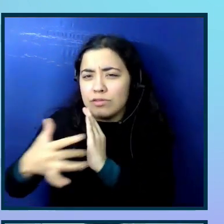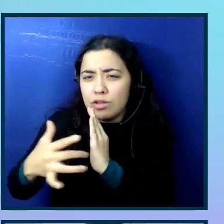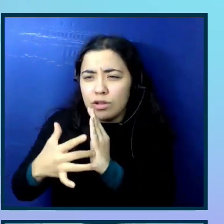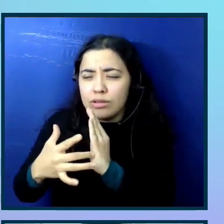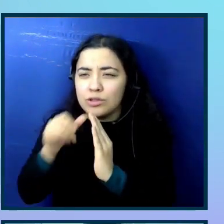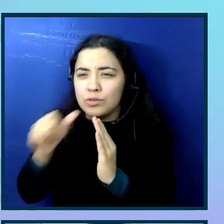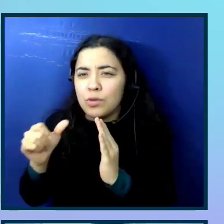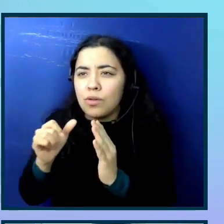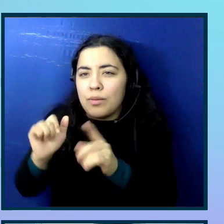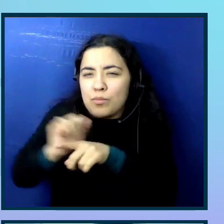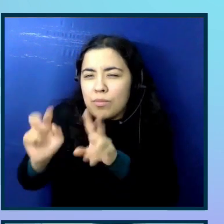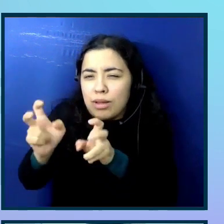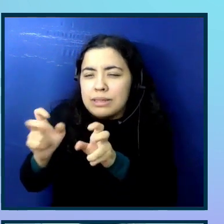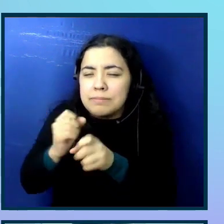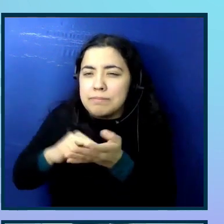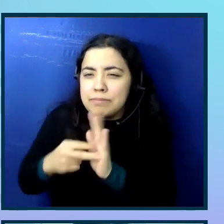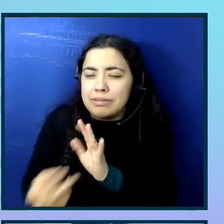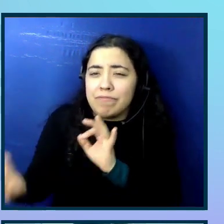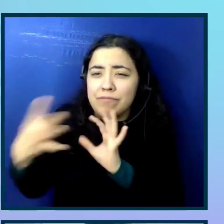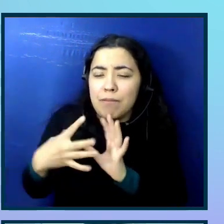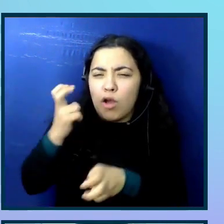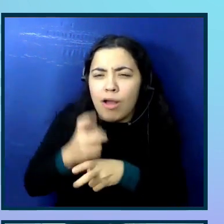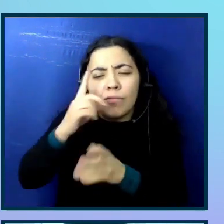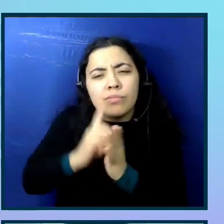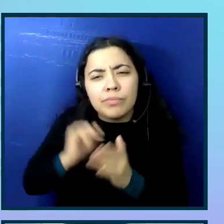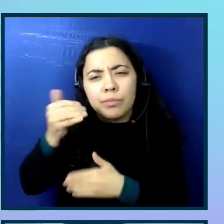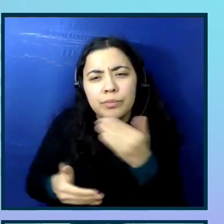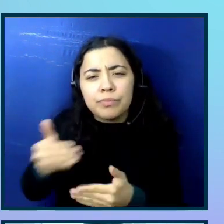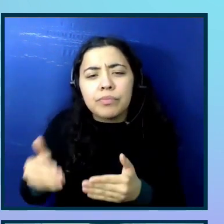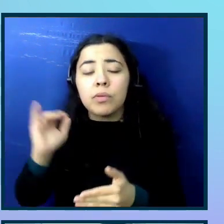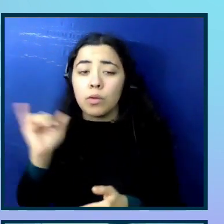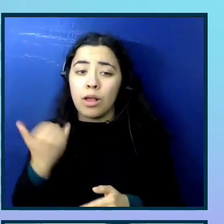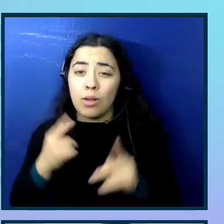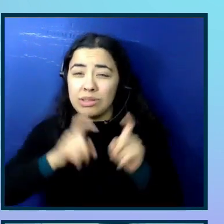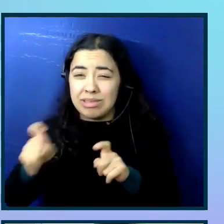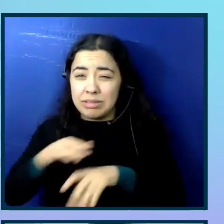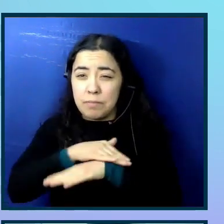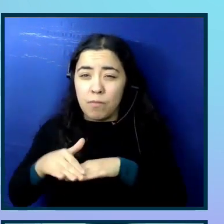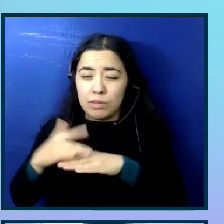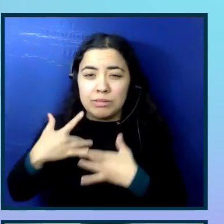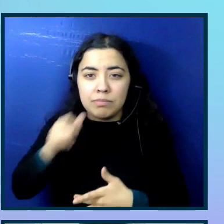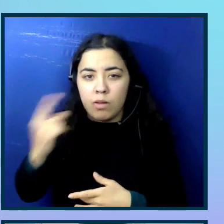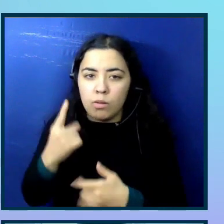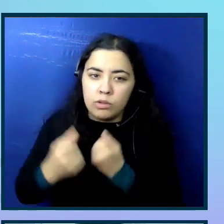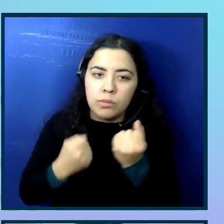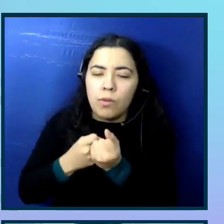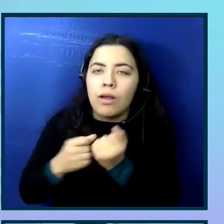early on in the design process. And similarly, our testing platforms don't necessarily support use with assistive technologies